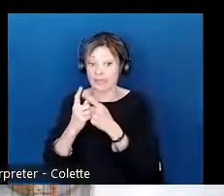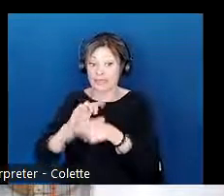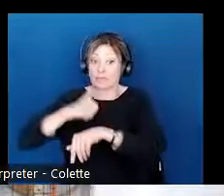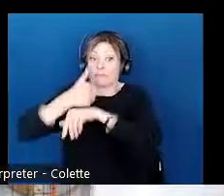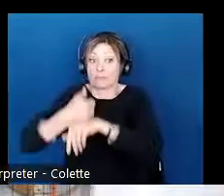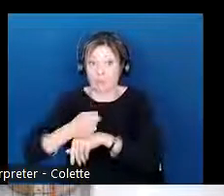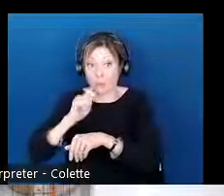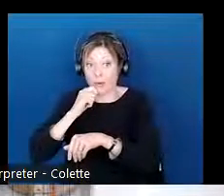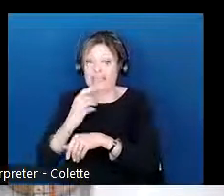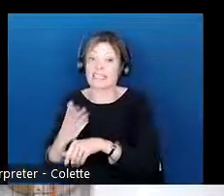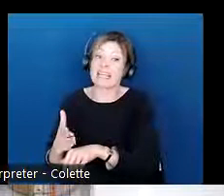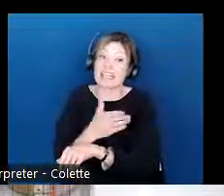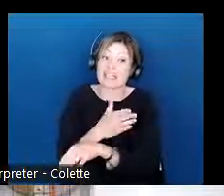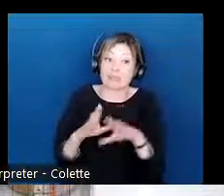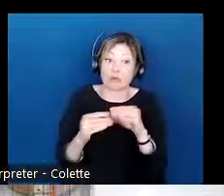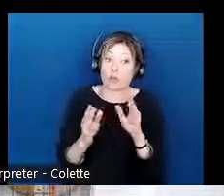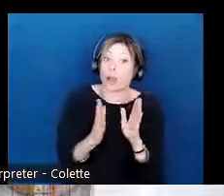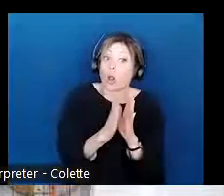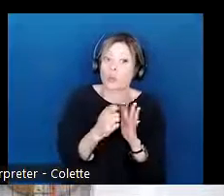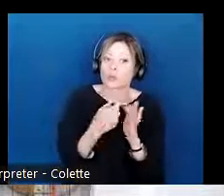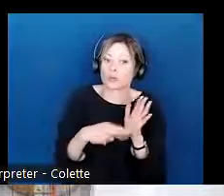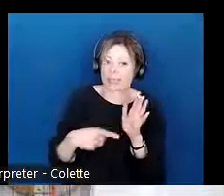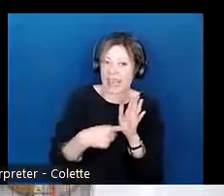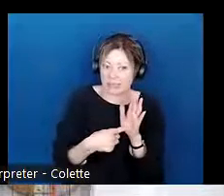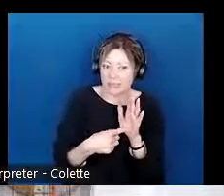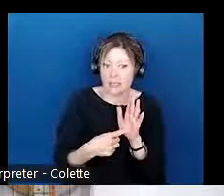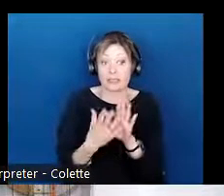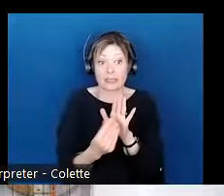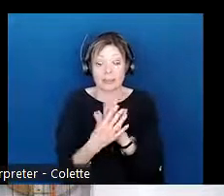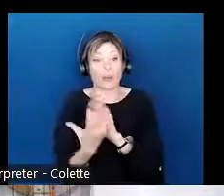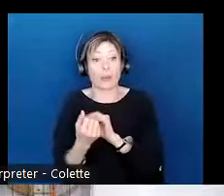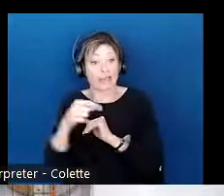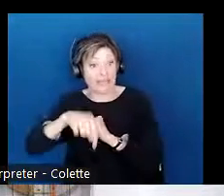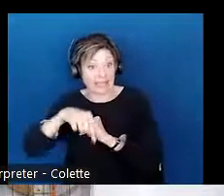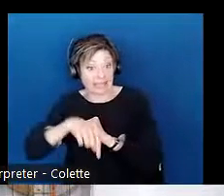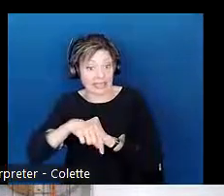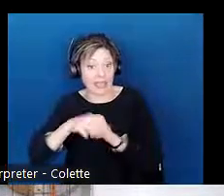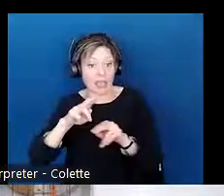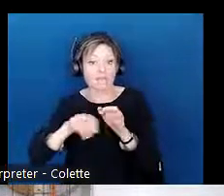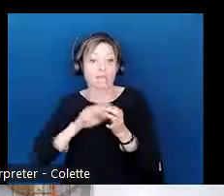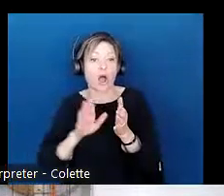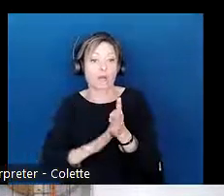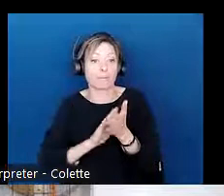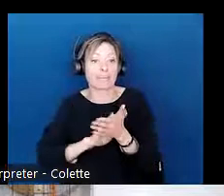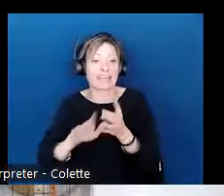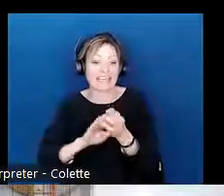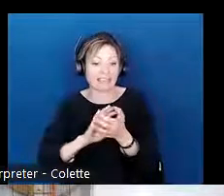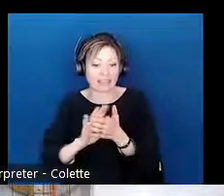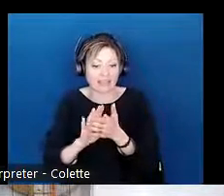near the Kent border but the one here on the Viewpoint at the Farnham Heath is by Walter Bailey